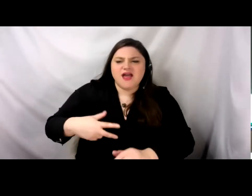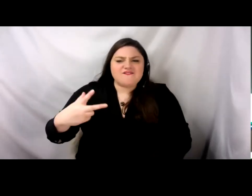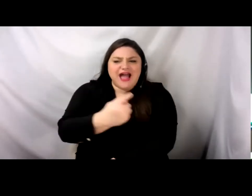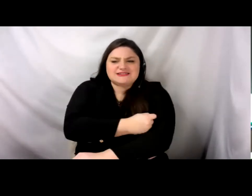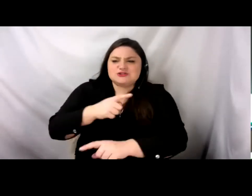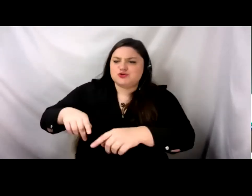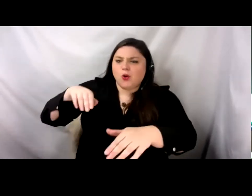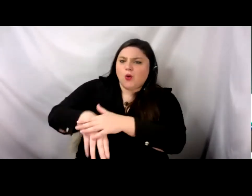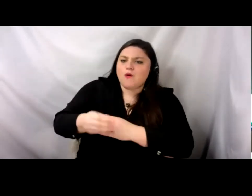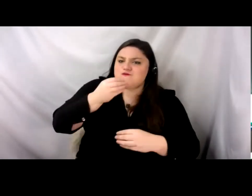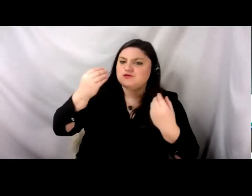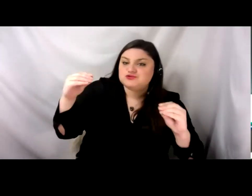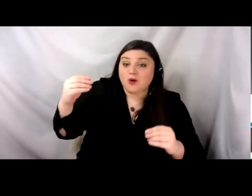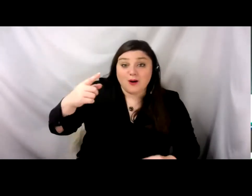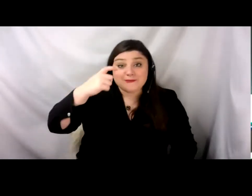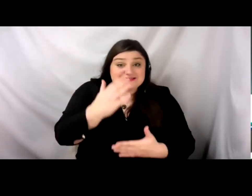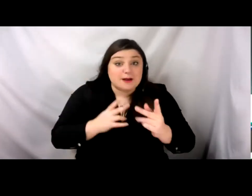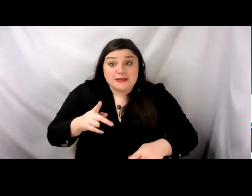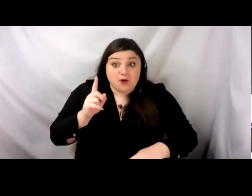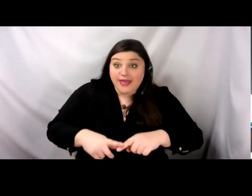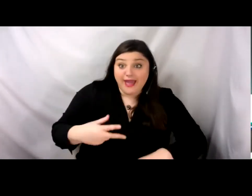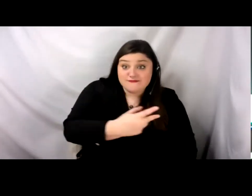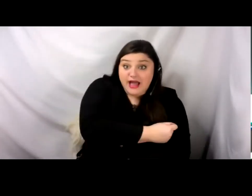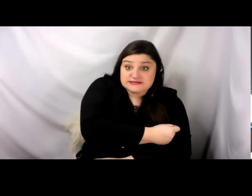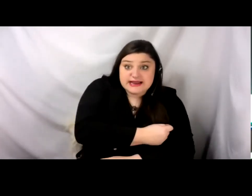I said unfortunately because I am preaching to the choir.